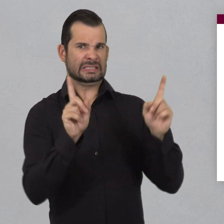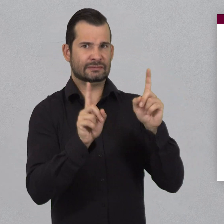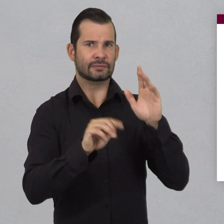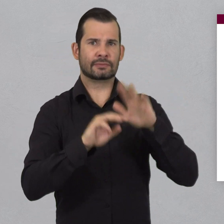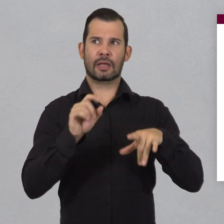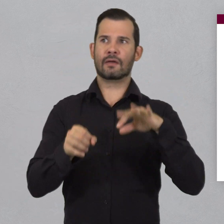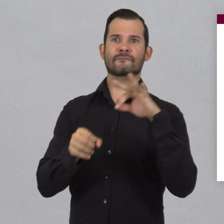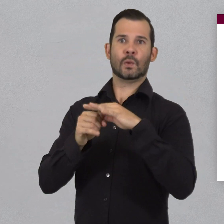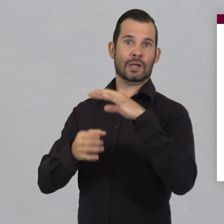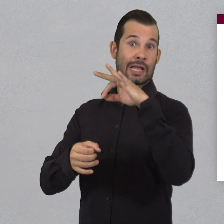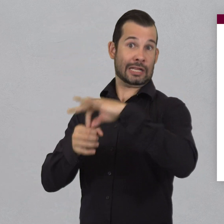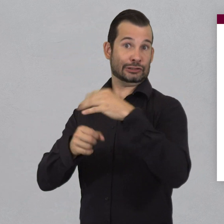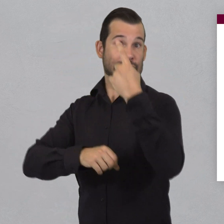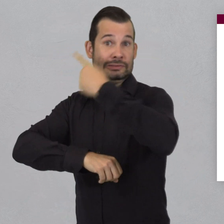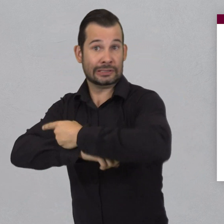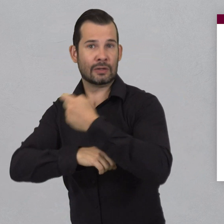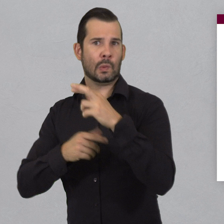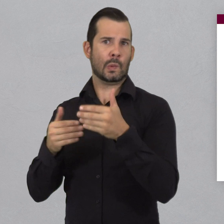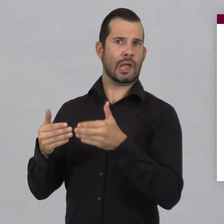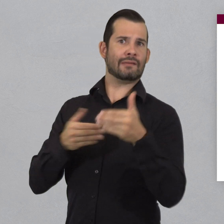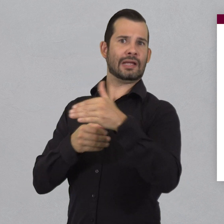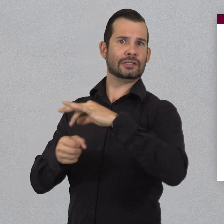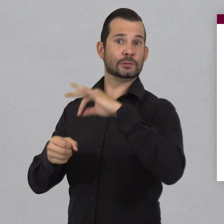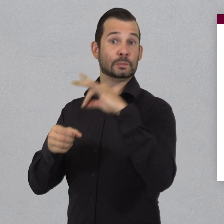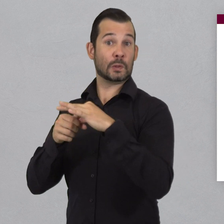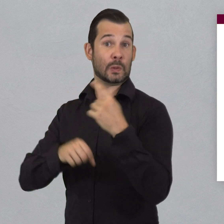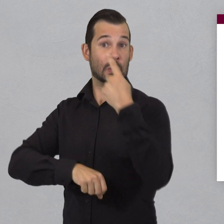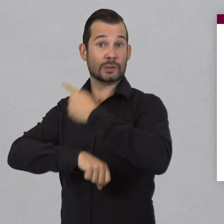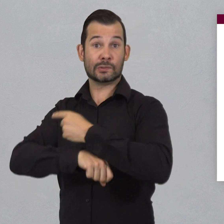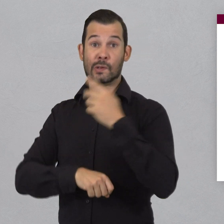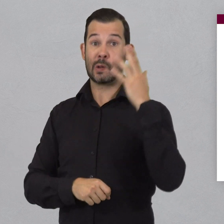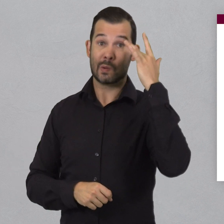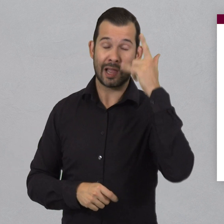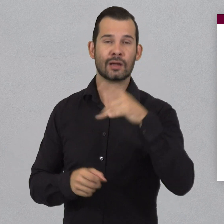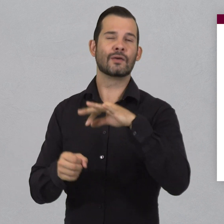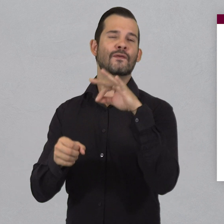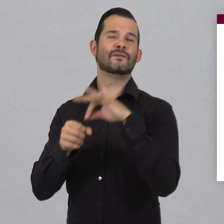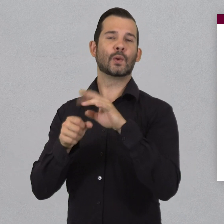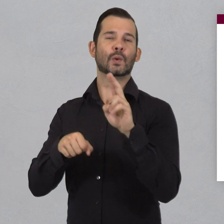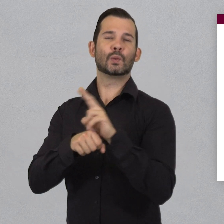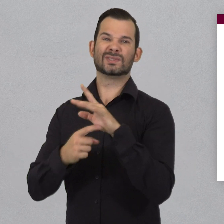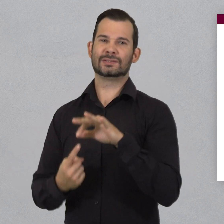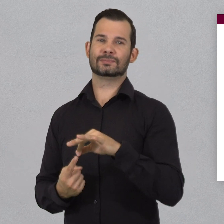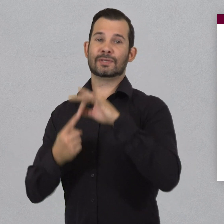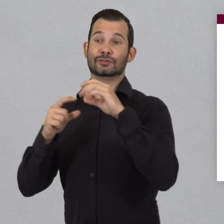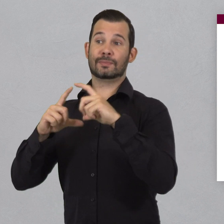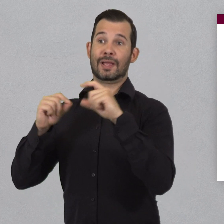Voting on campus is different than voting on election day or advance polling days because